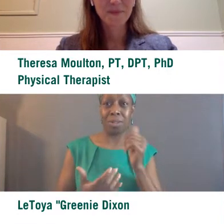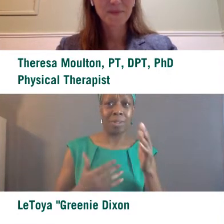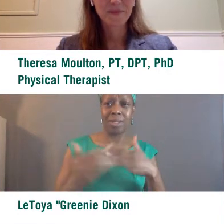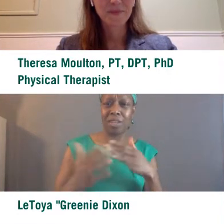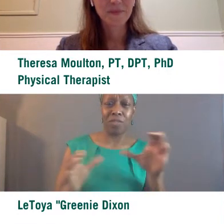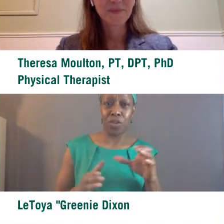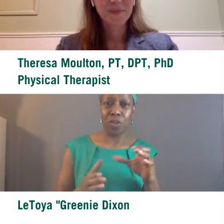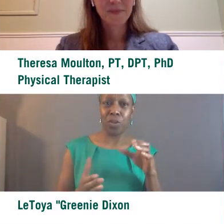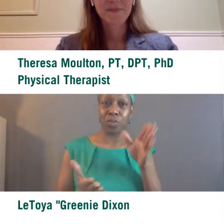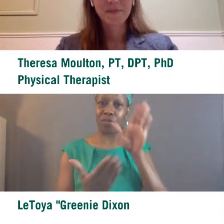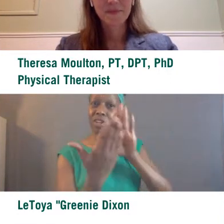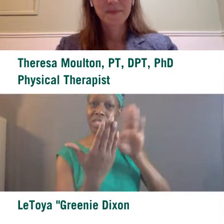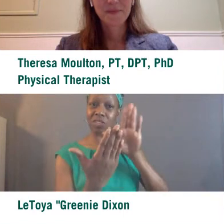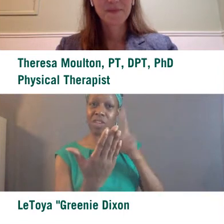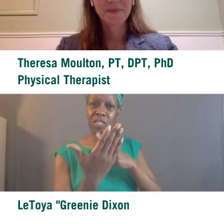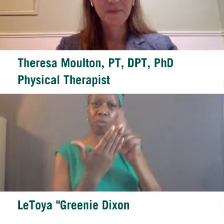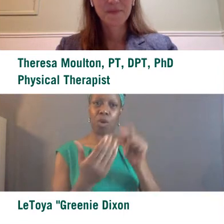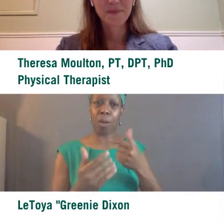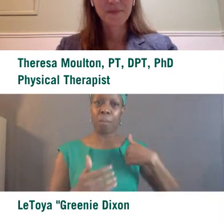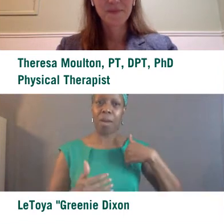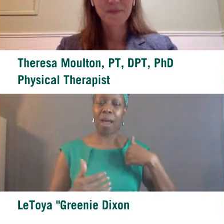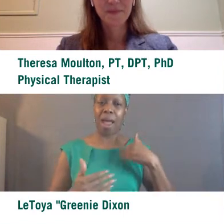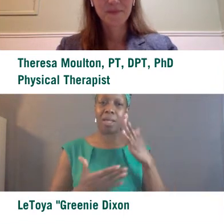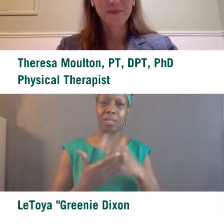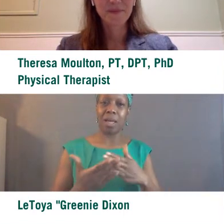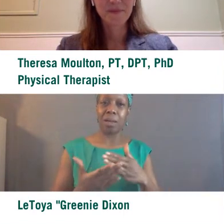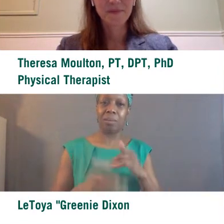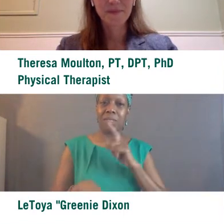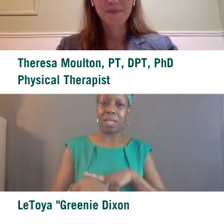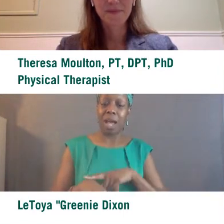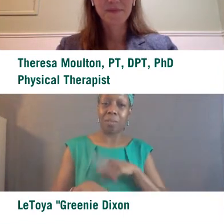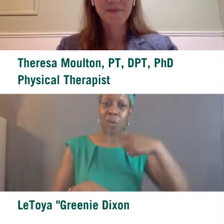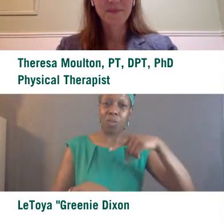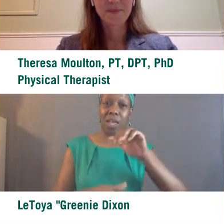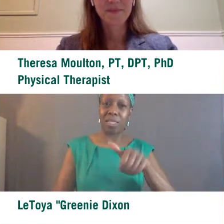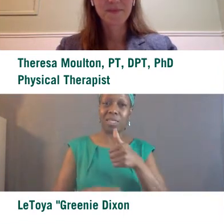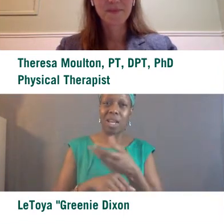So they set up a couple of different dance experiences with Broadway dancers.